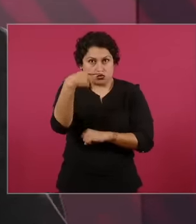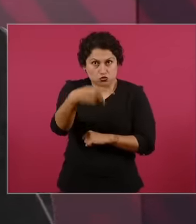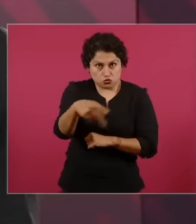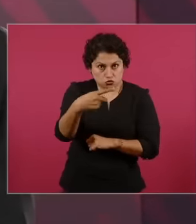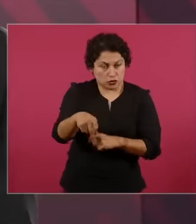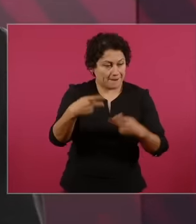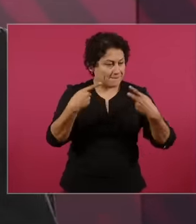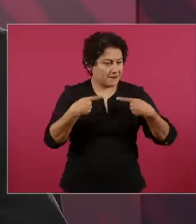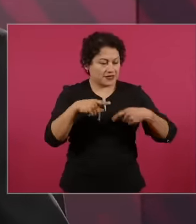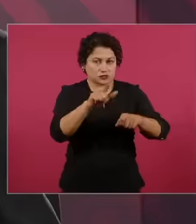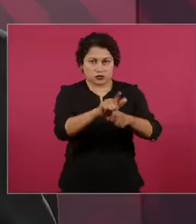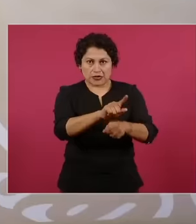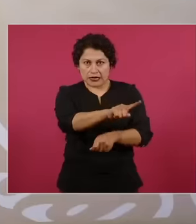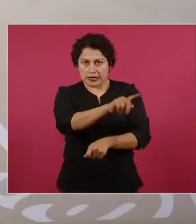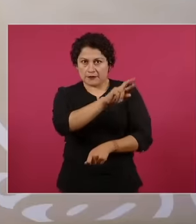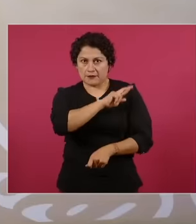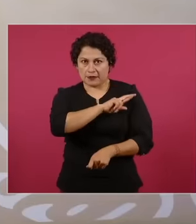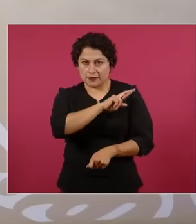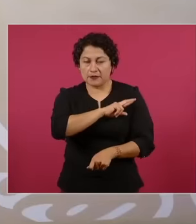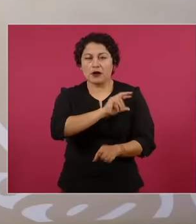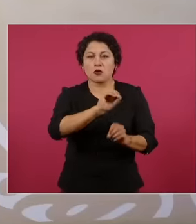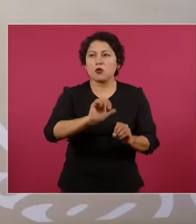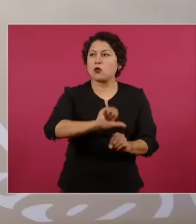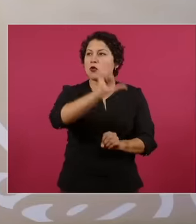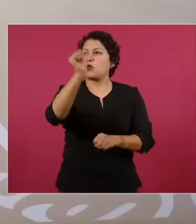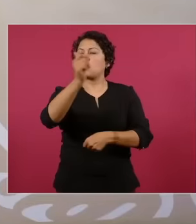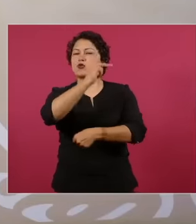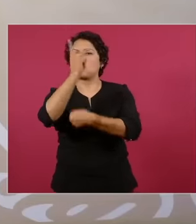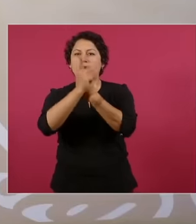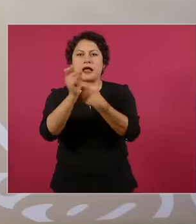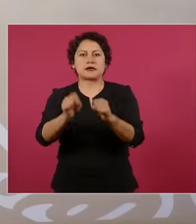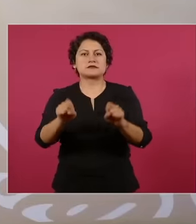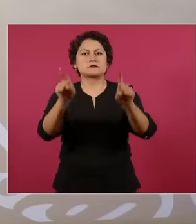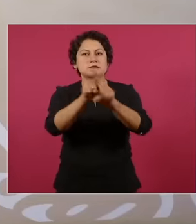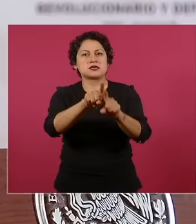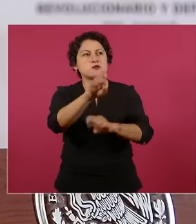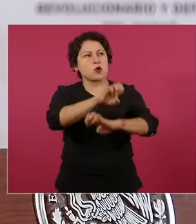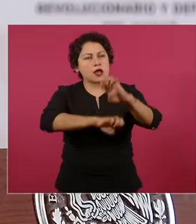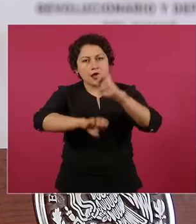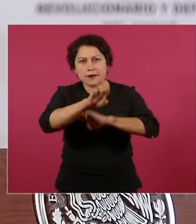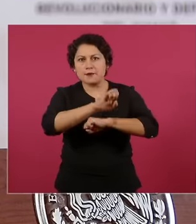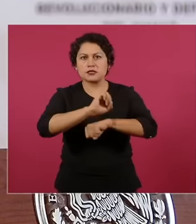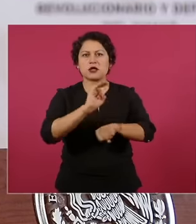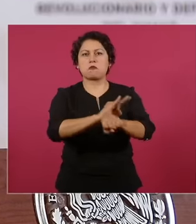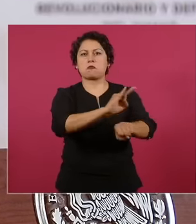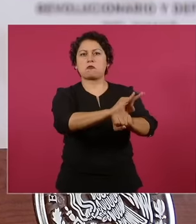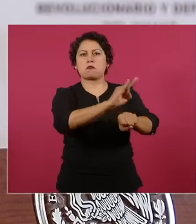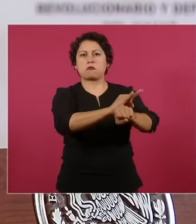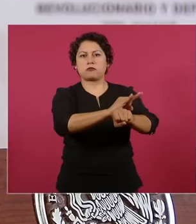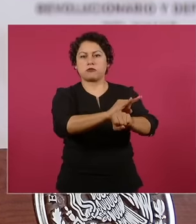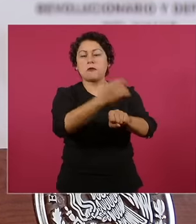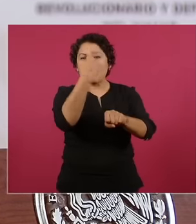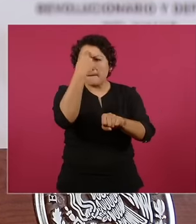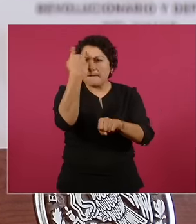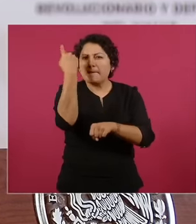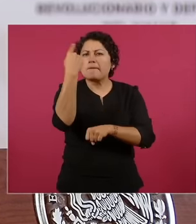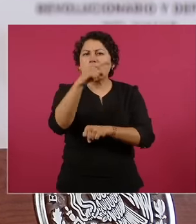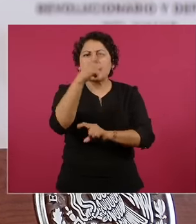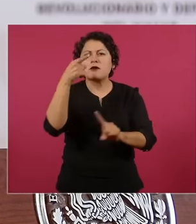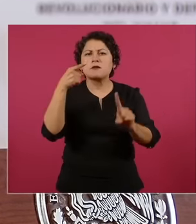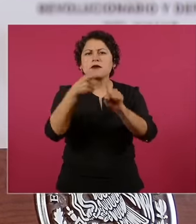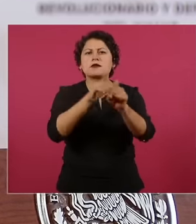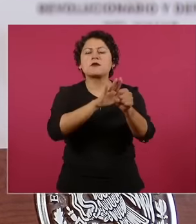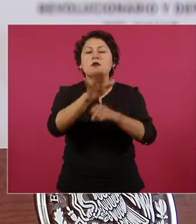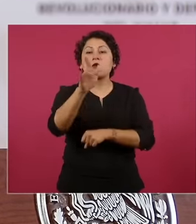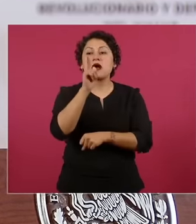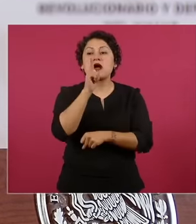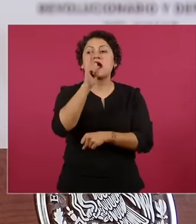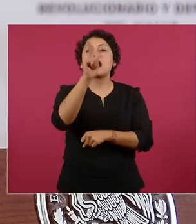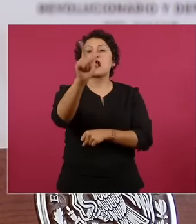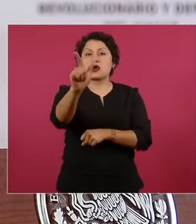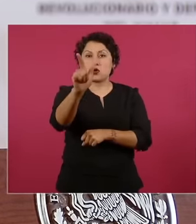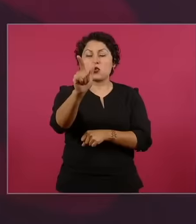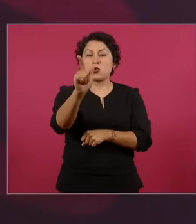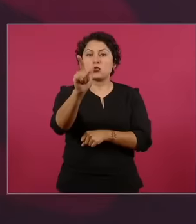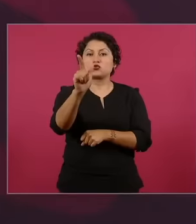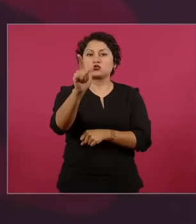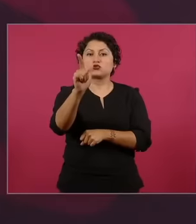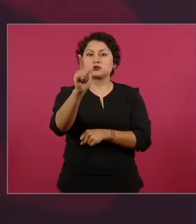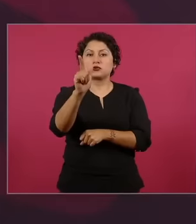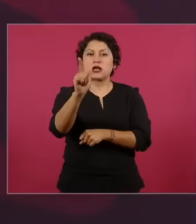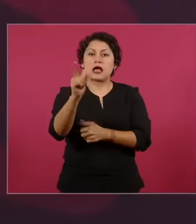that Mexican consumers would be charged more for electricity.